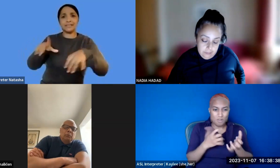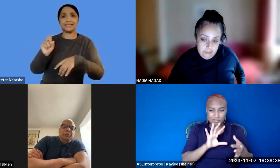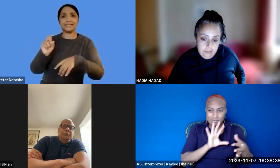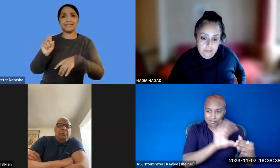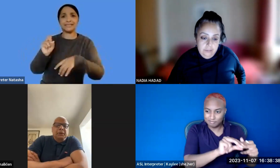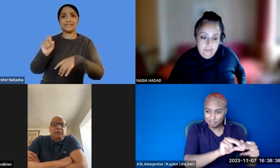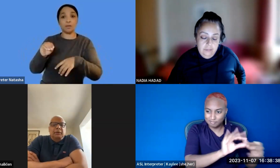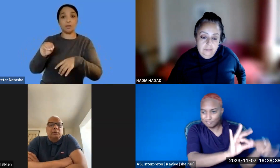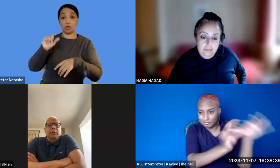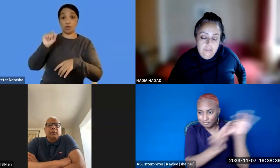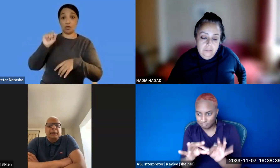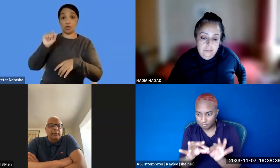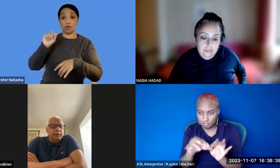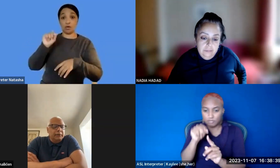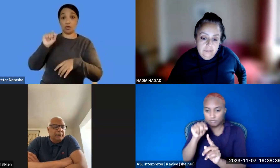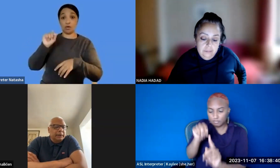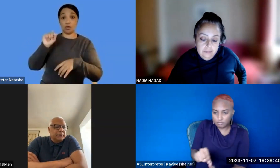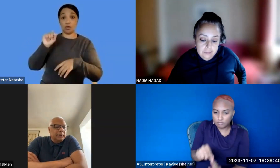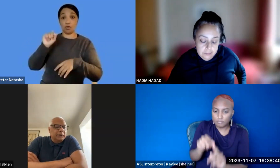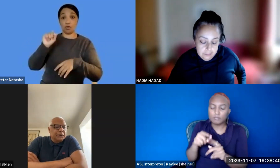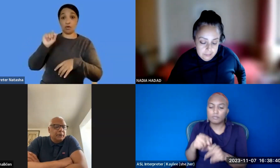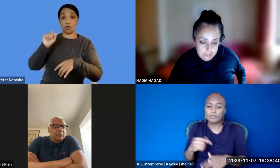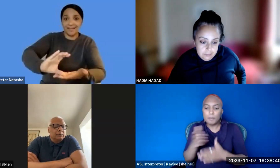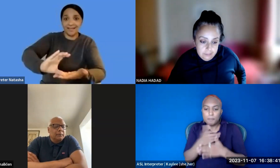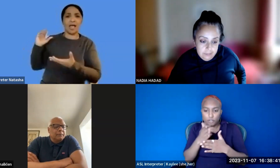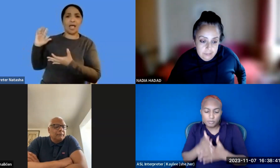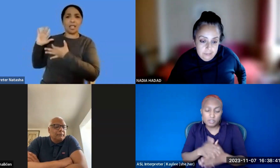normally between a donor and an international NGO,